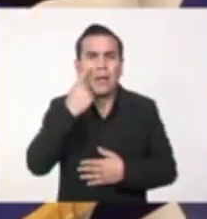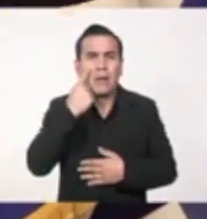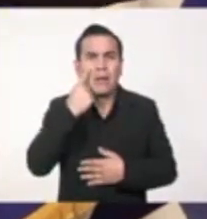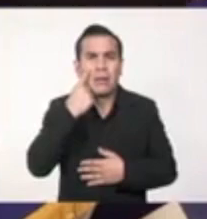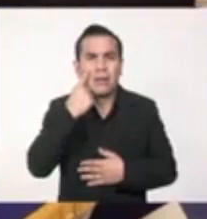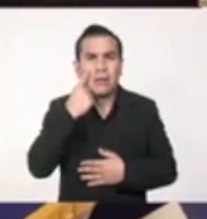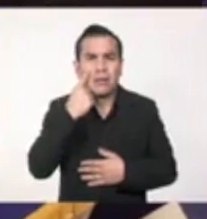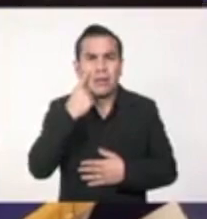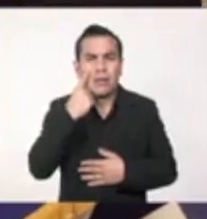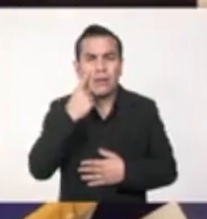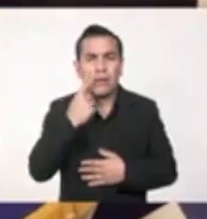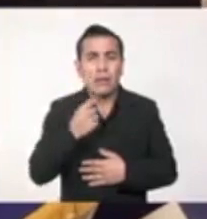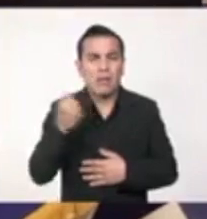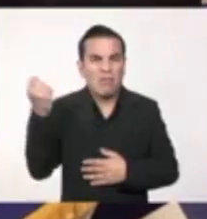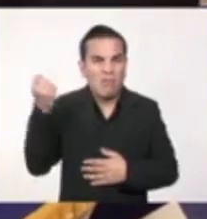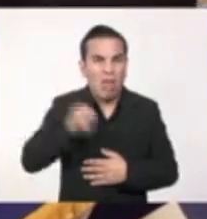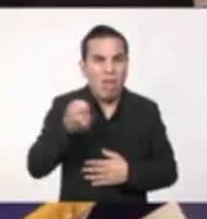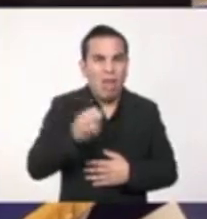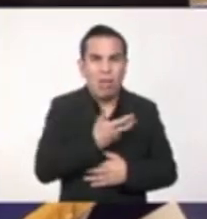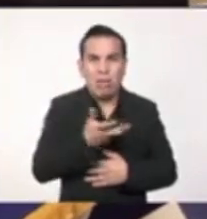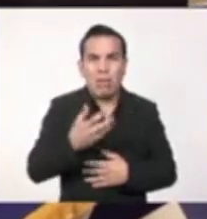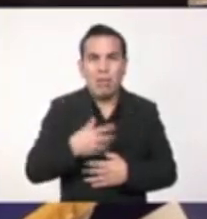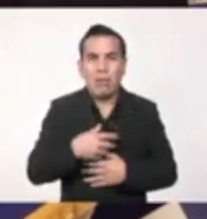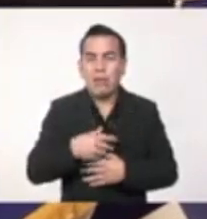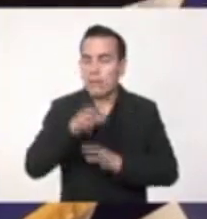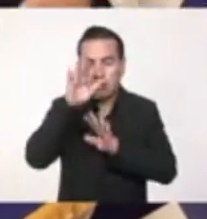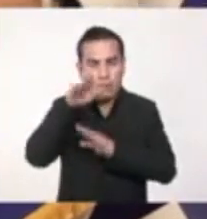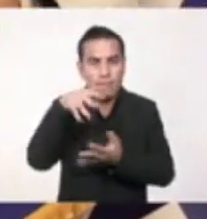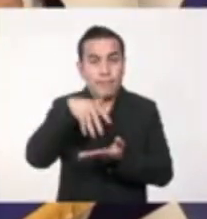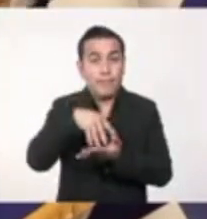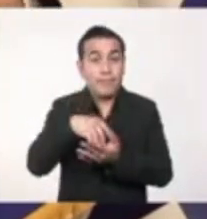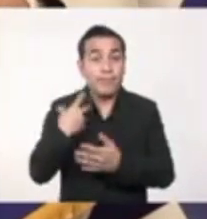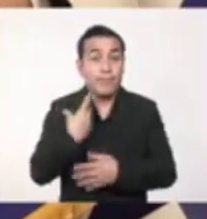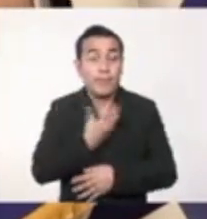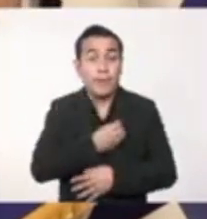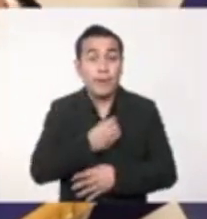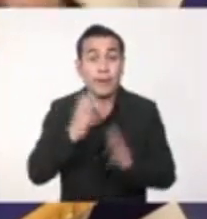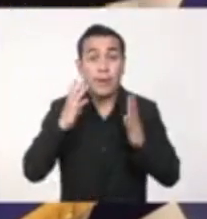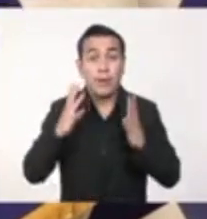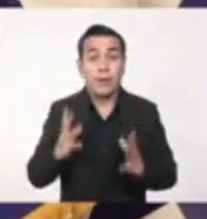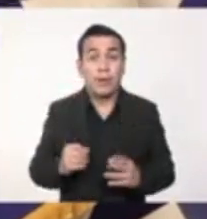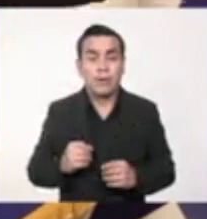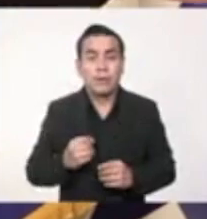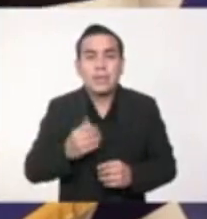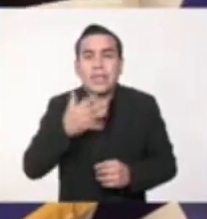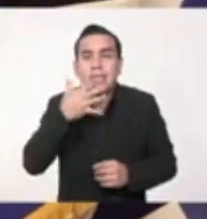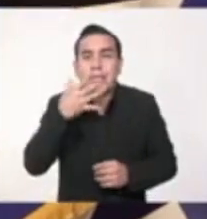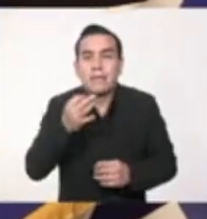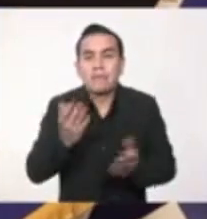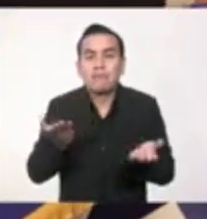hitting the people, because many times the governments They take unpopular measures and it is their turn to hit the people at